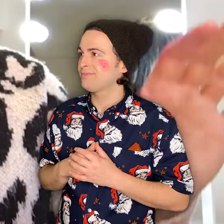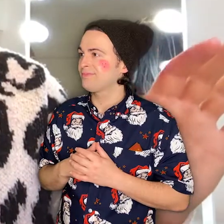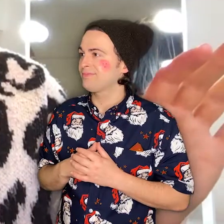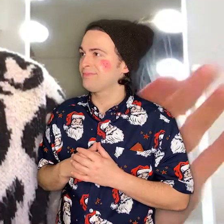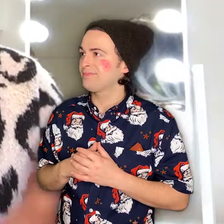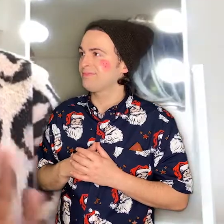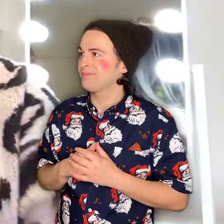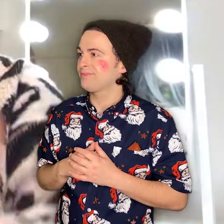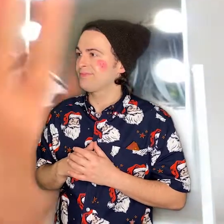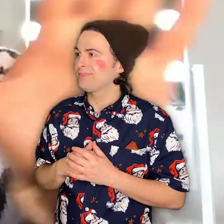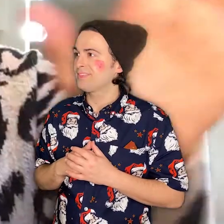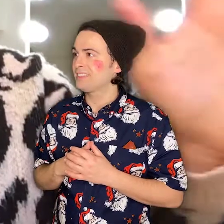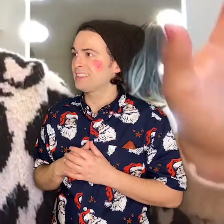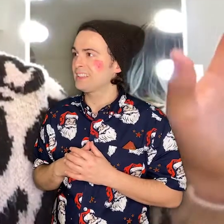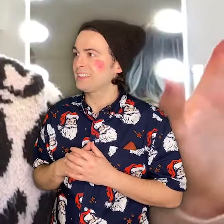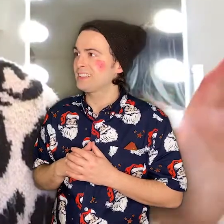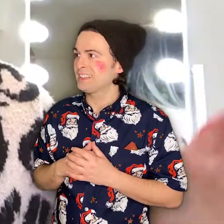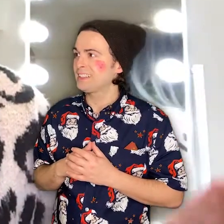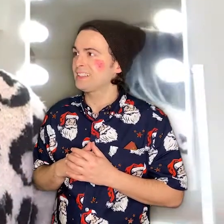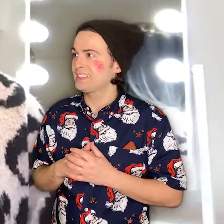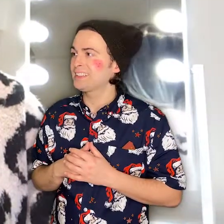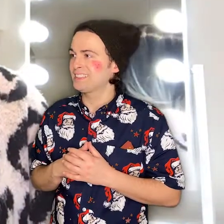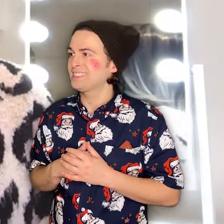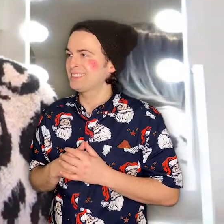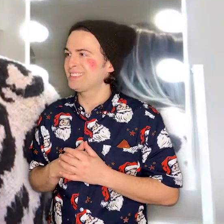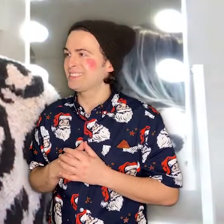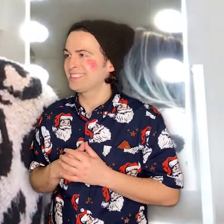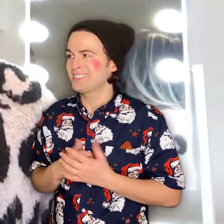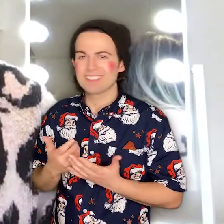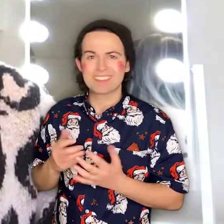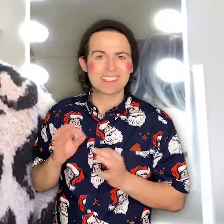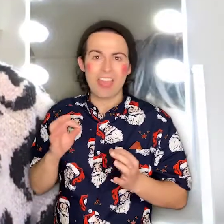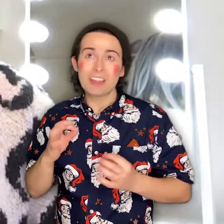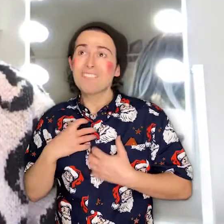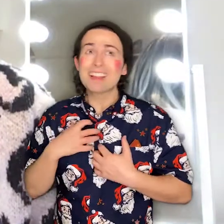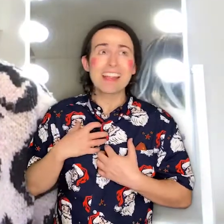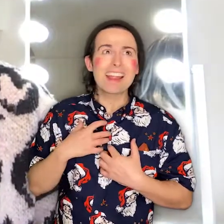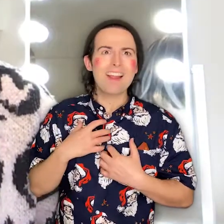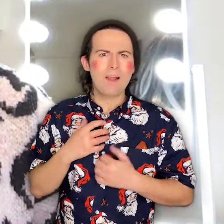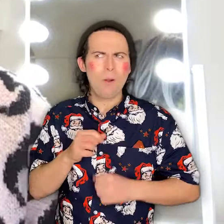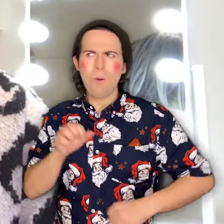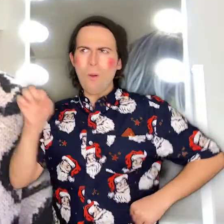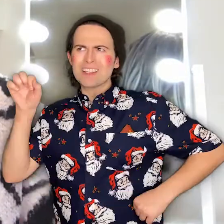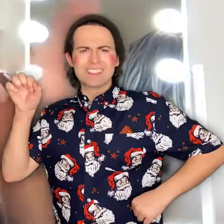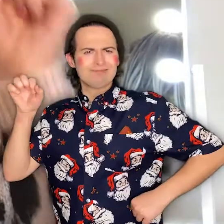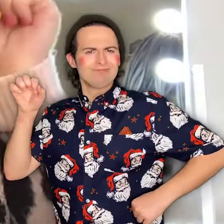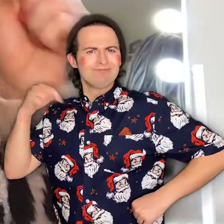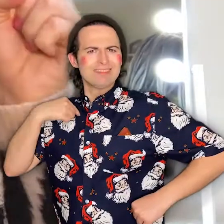fear, Wind is here’. I was like, ‘If you pass wind in here, you’ll be going through